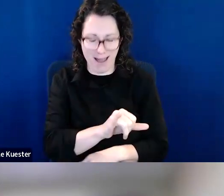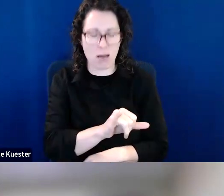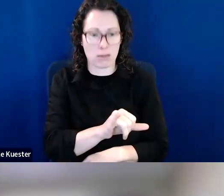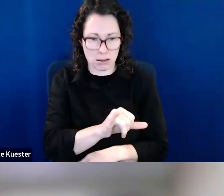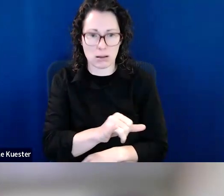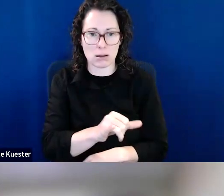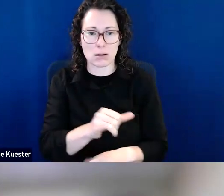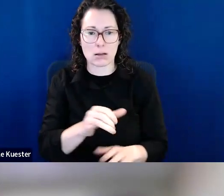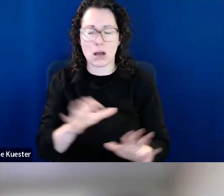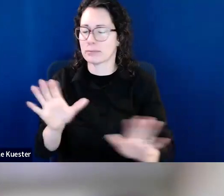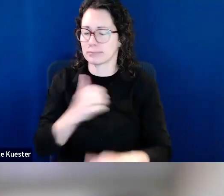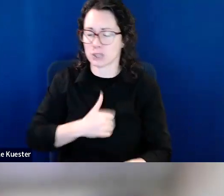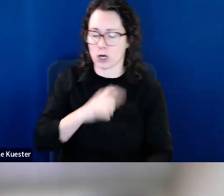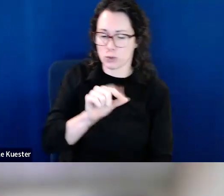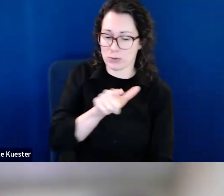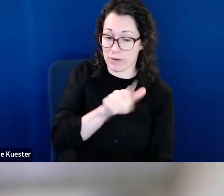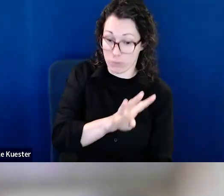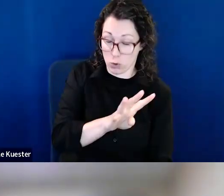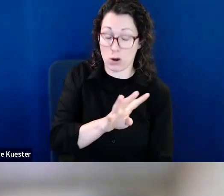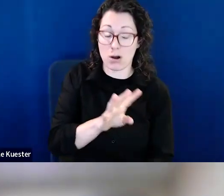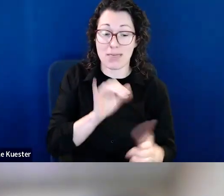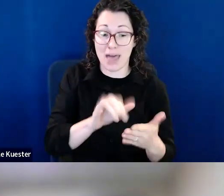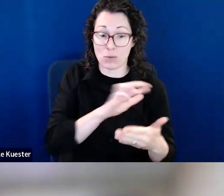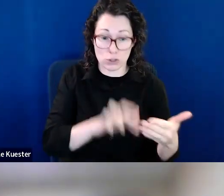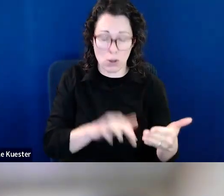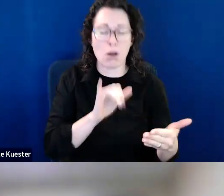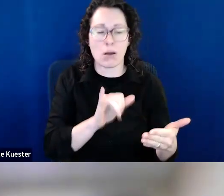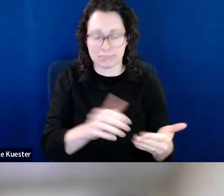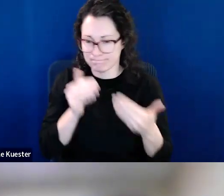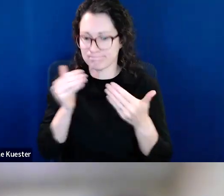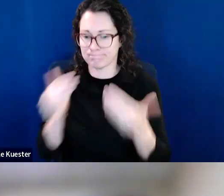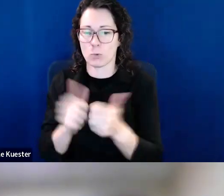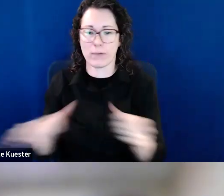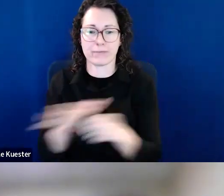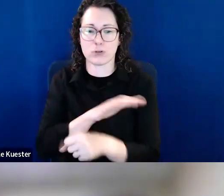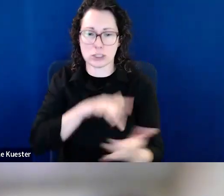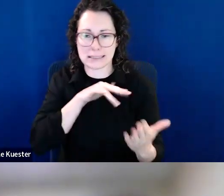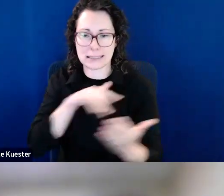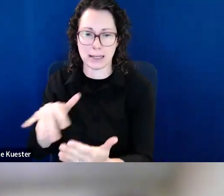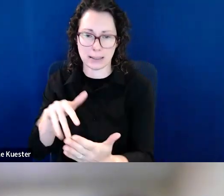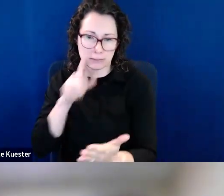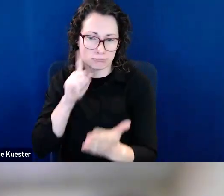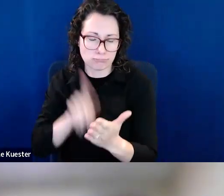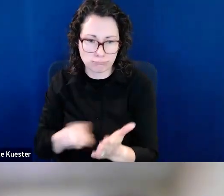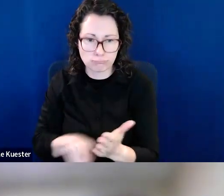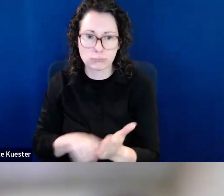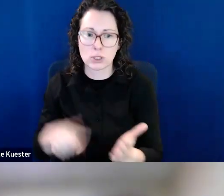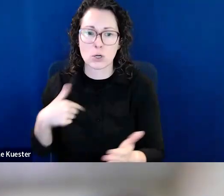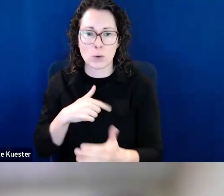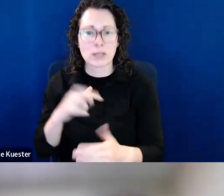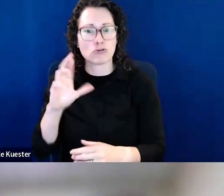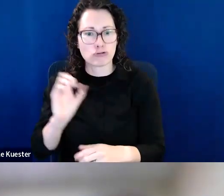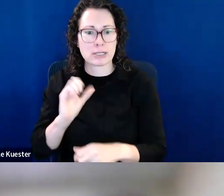I'm sorry in 2024 and based on that we did a full study where we this time recreated the questions